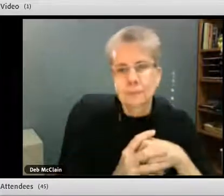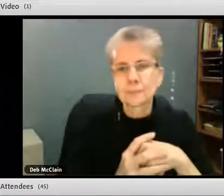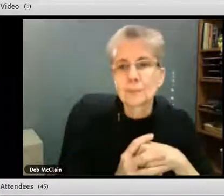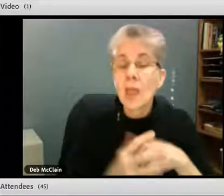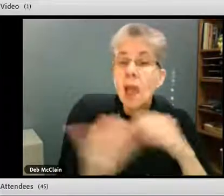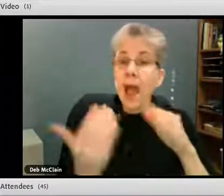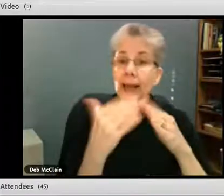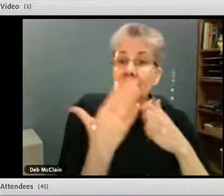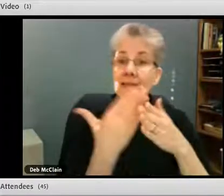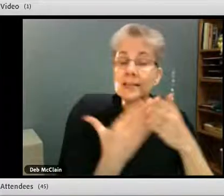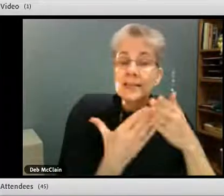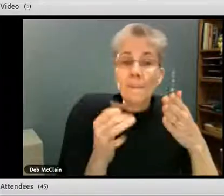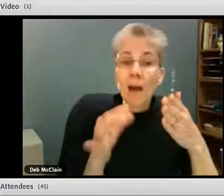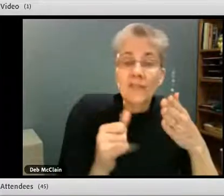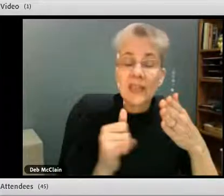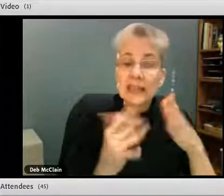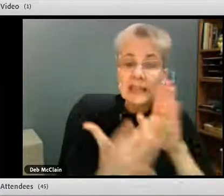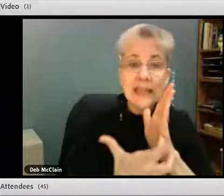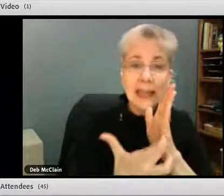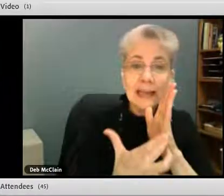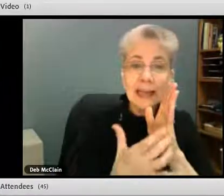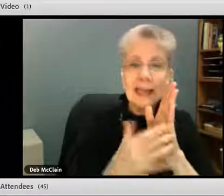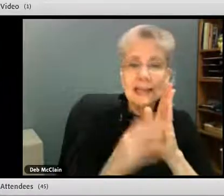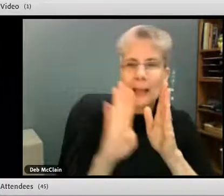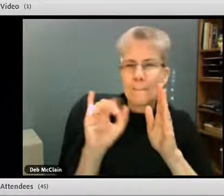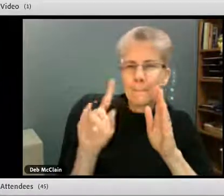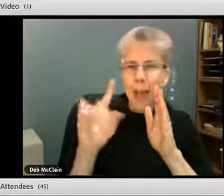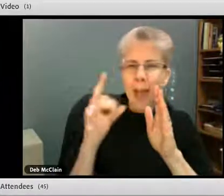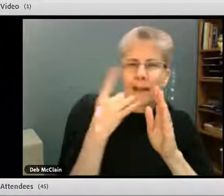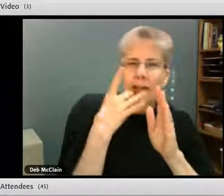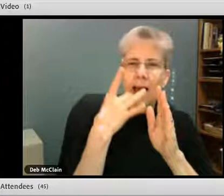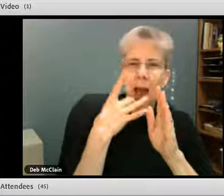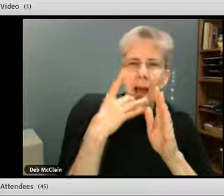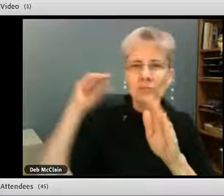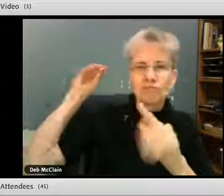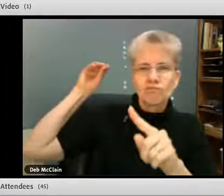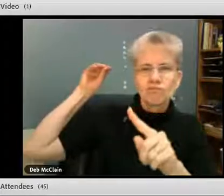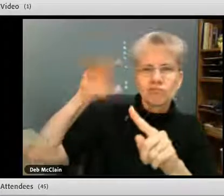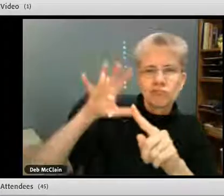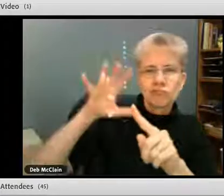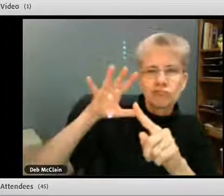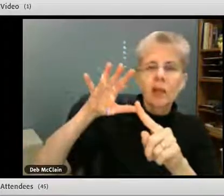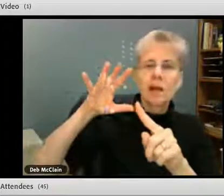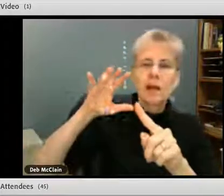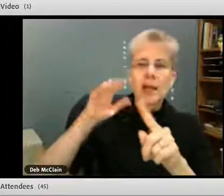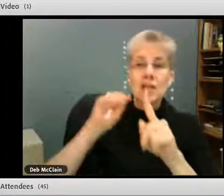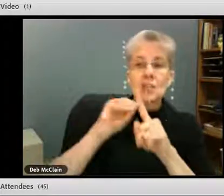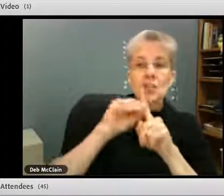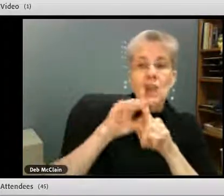backlighting, shadowing, can be utilized effectively if you are a good photographer. I am not a good photographer.